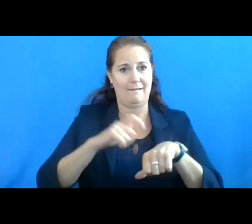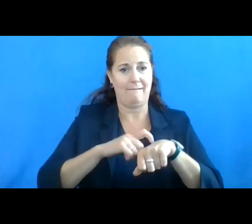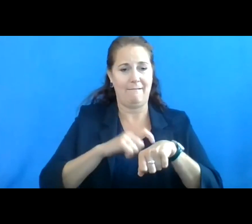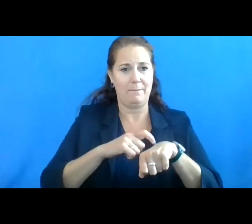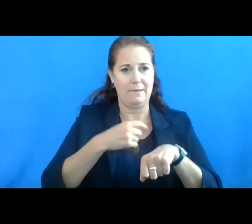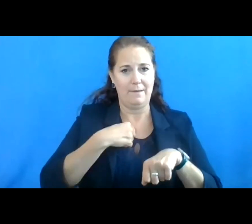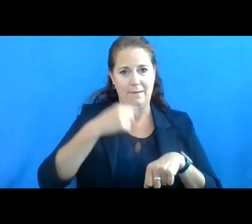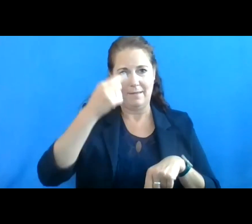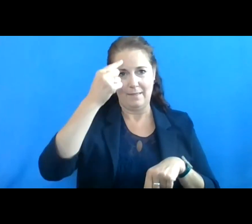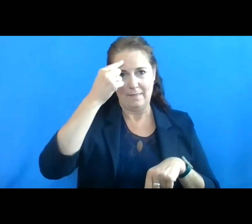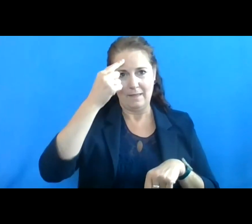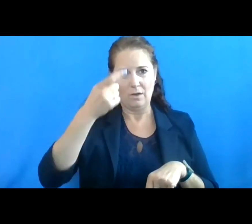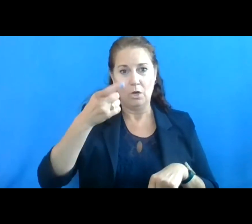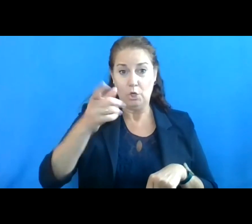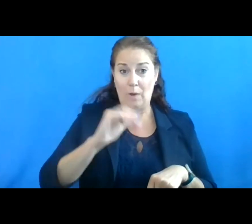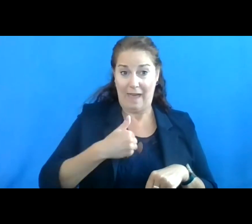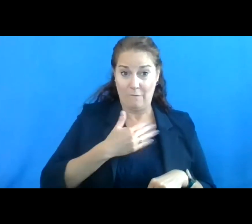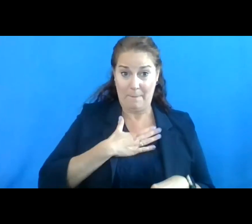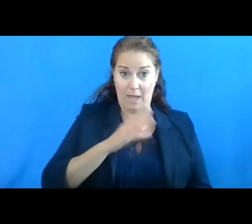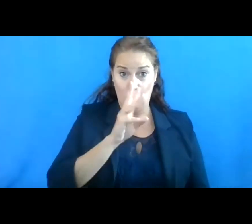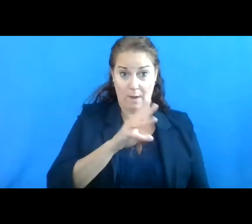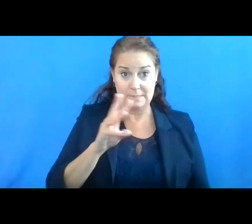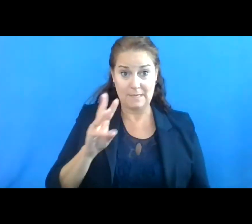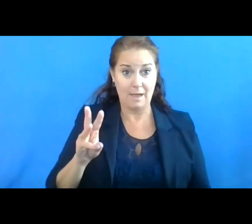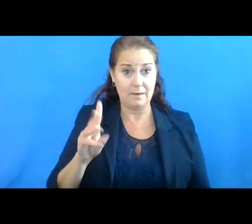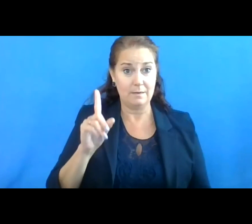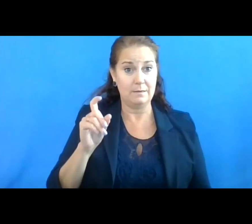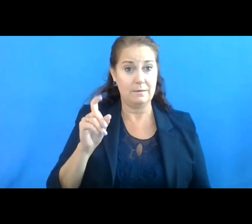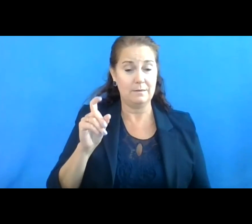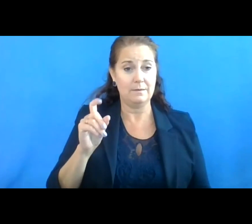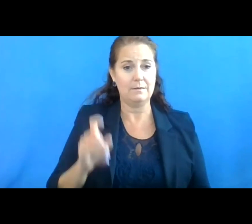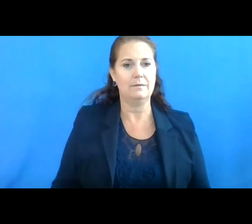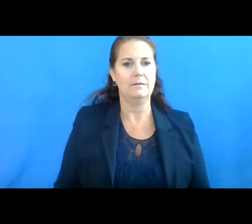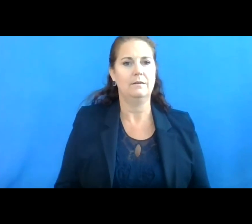Do you have my website?